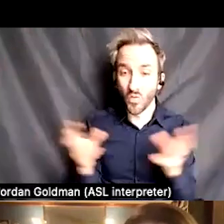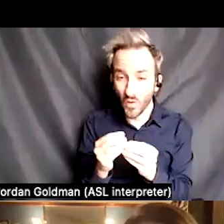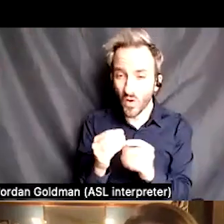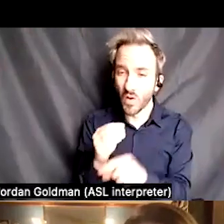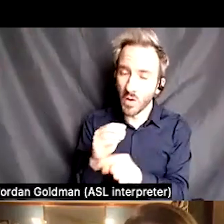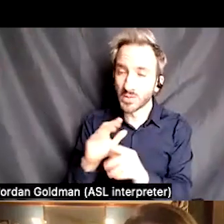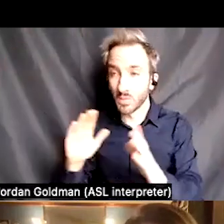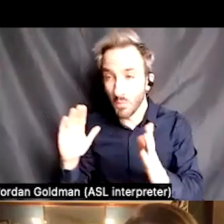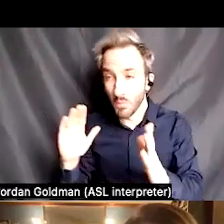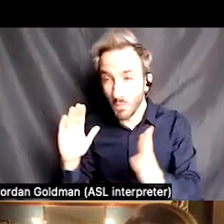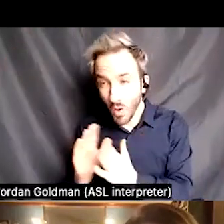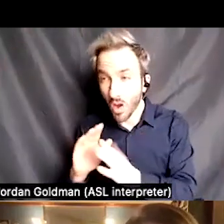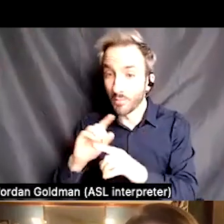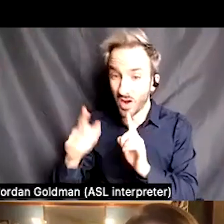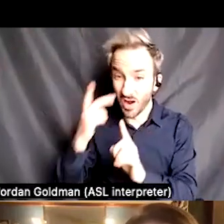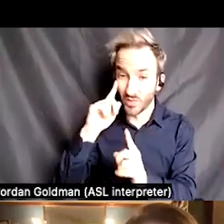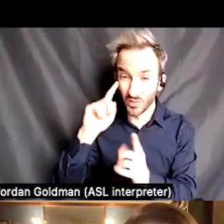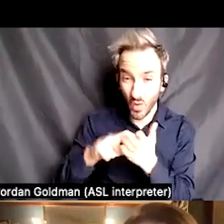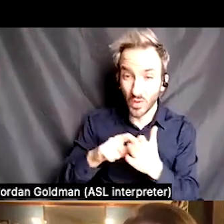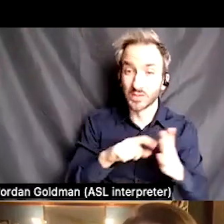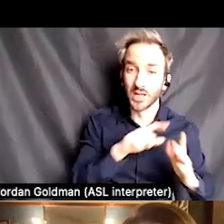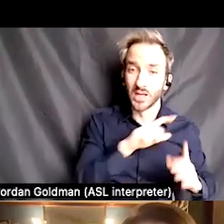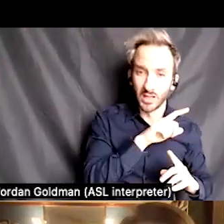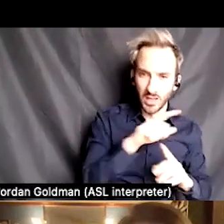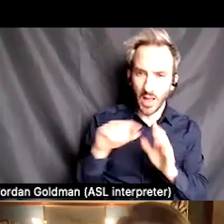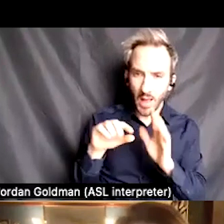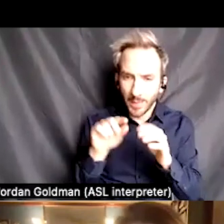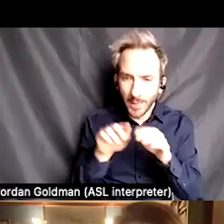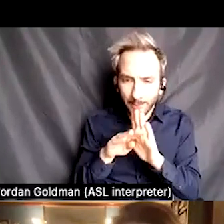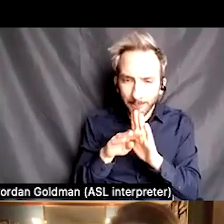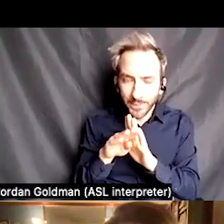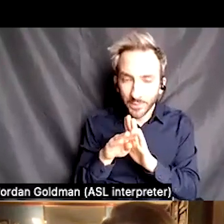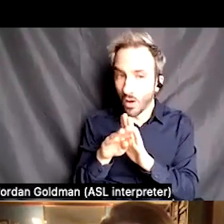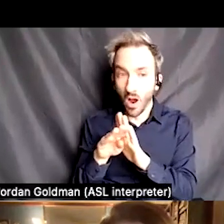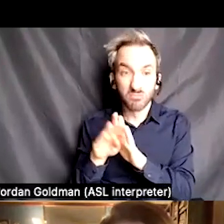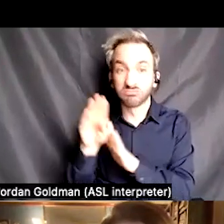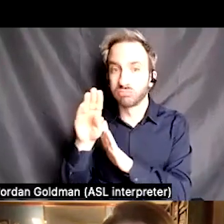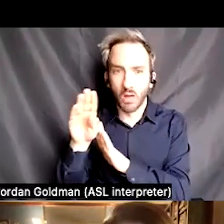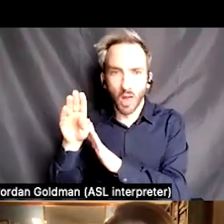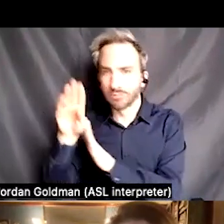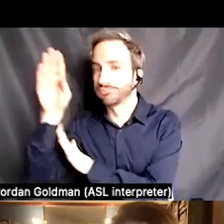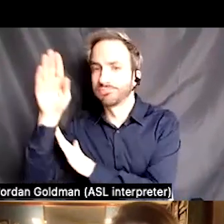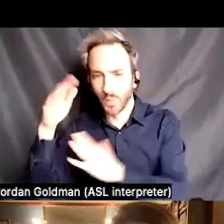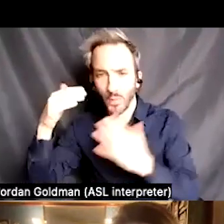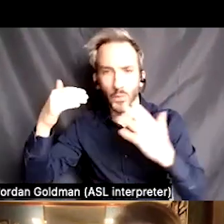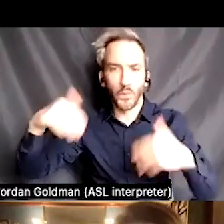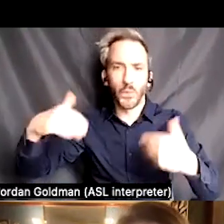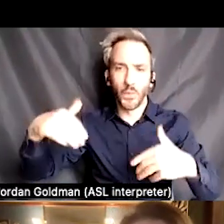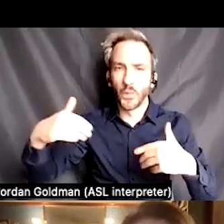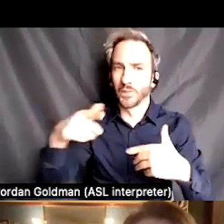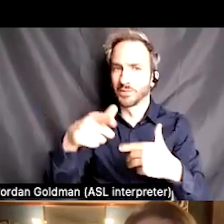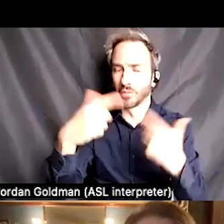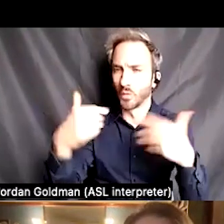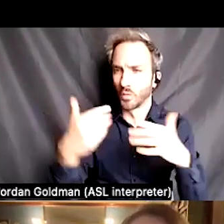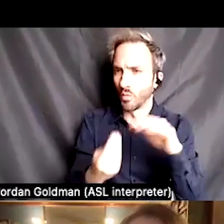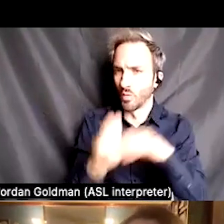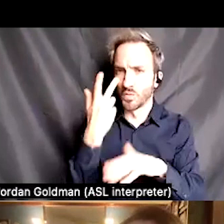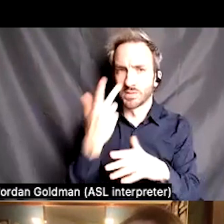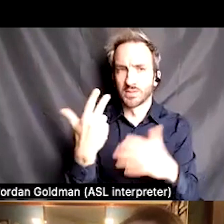rapidly. In 2022, they were up 202% over last year. Really significant growth there. So,